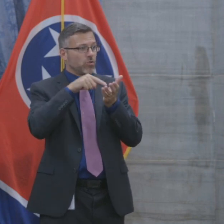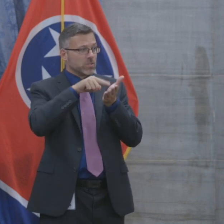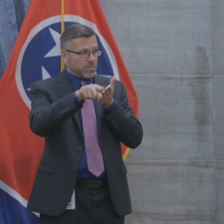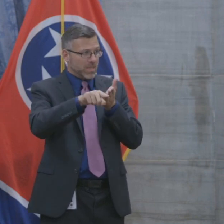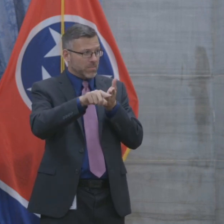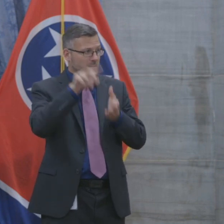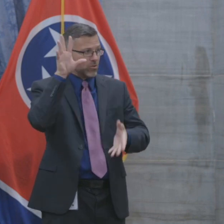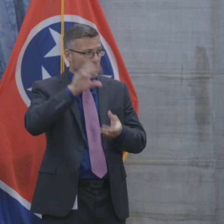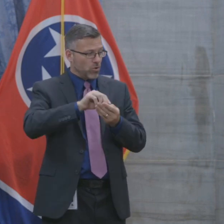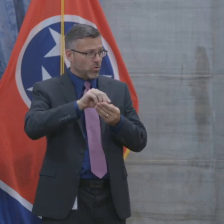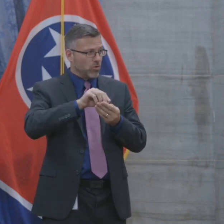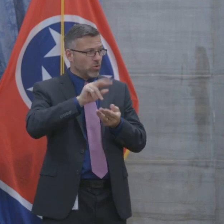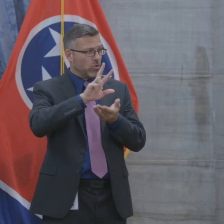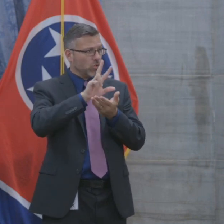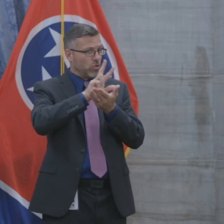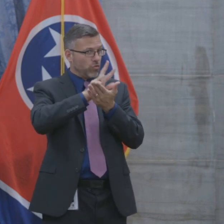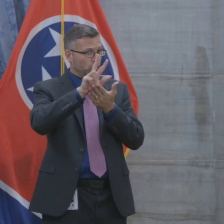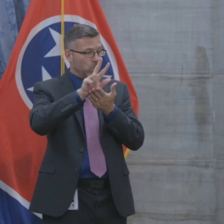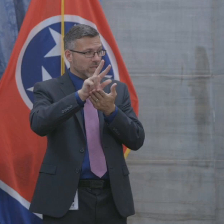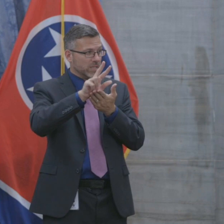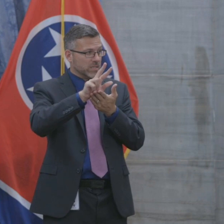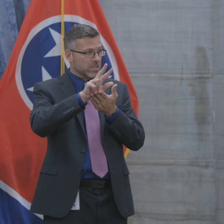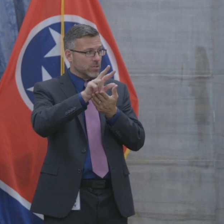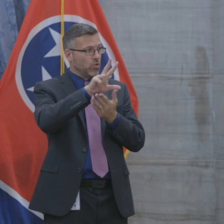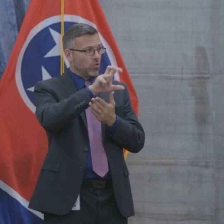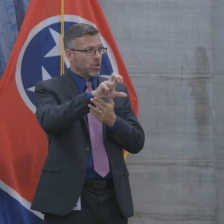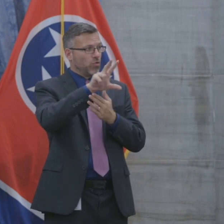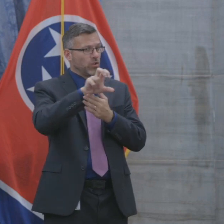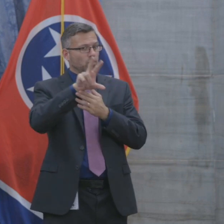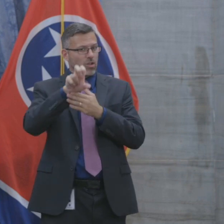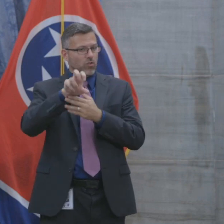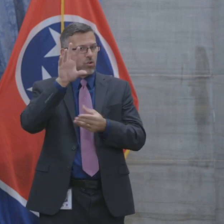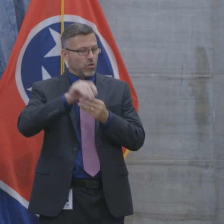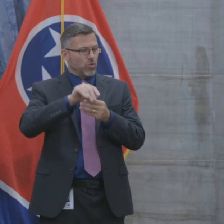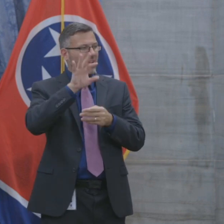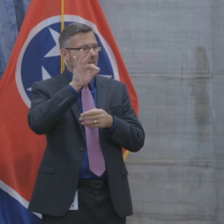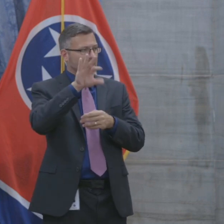and I think he's sort of expecting this and as he's walking up there I'll say what it is. You had said that the unemployment, the new unemployment money from the Federal Government through FEMA is being processed as we speak